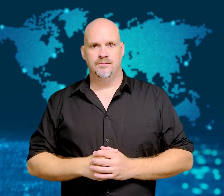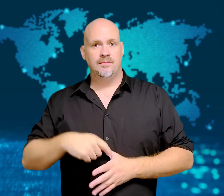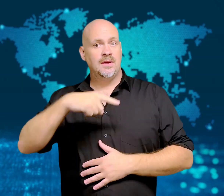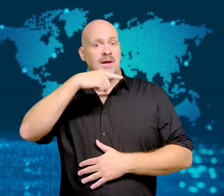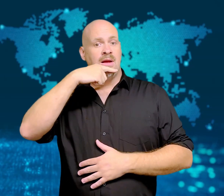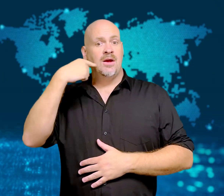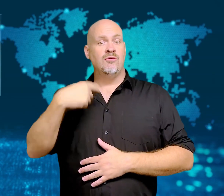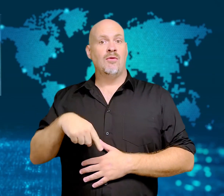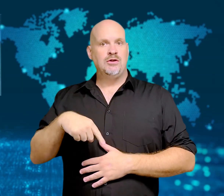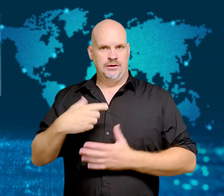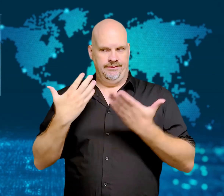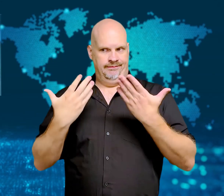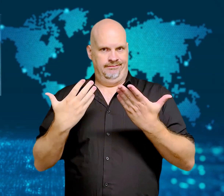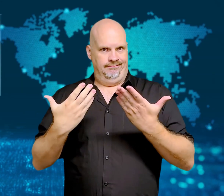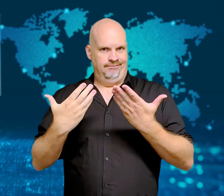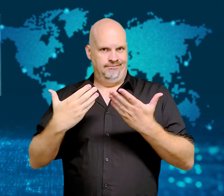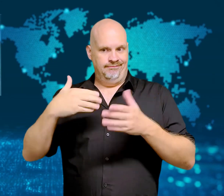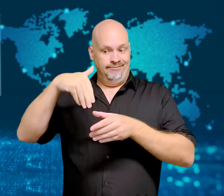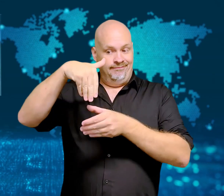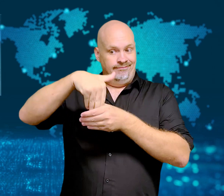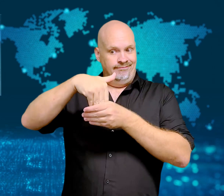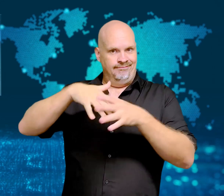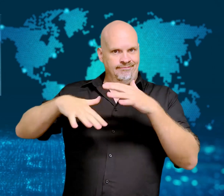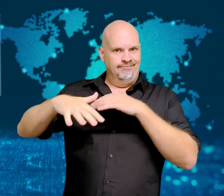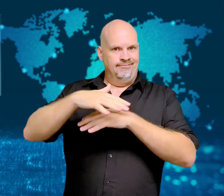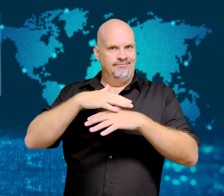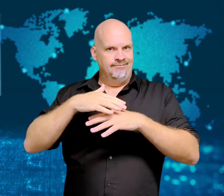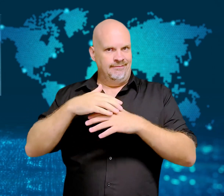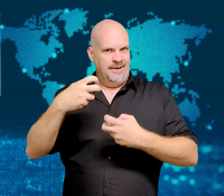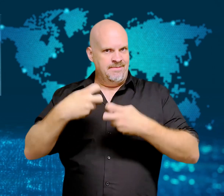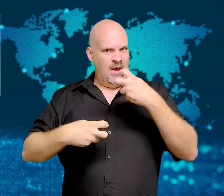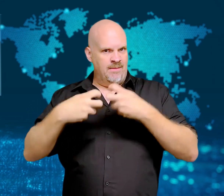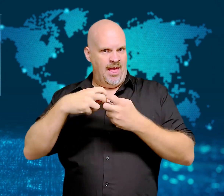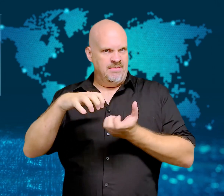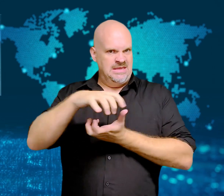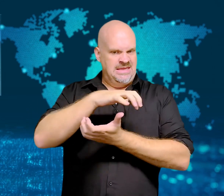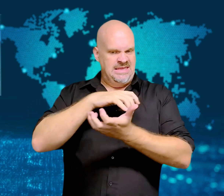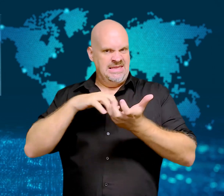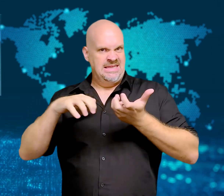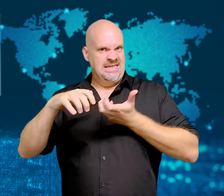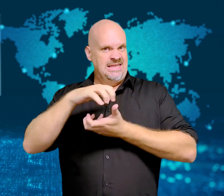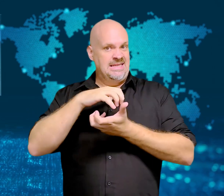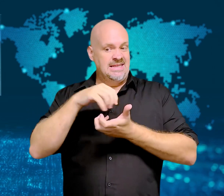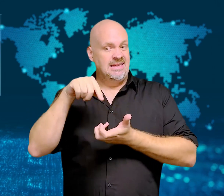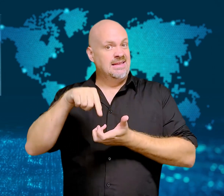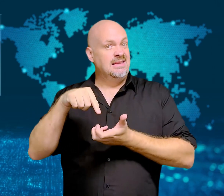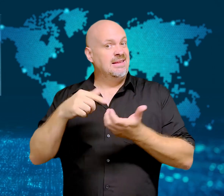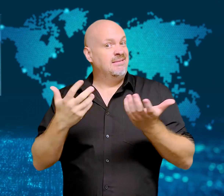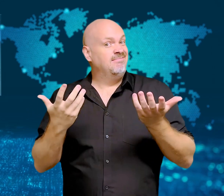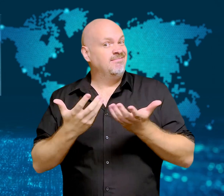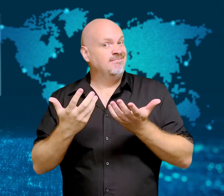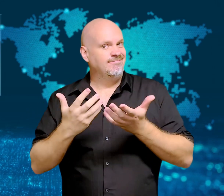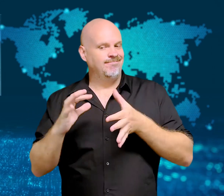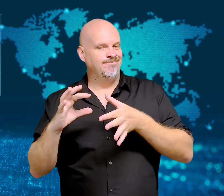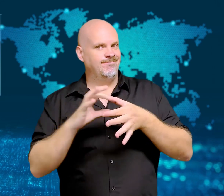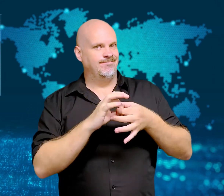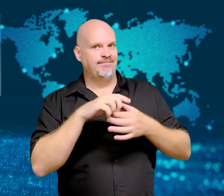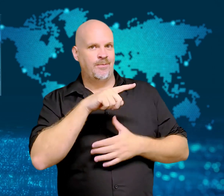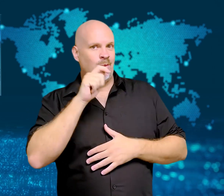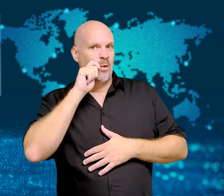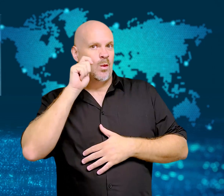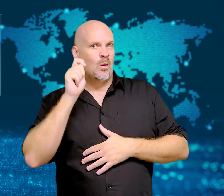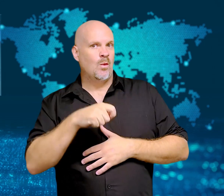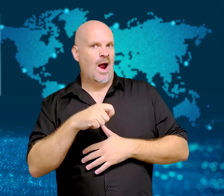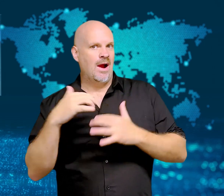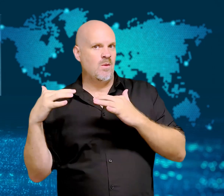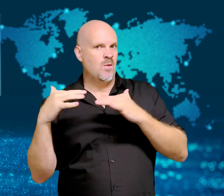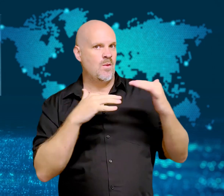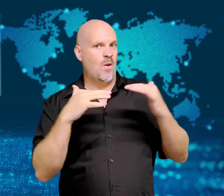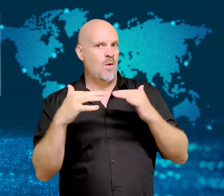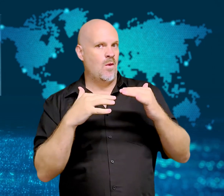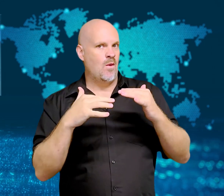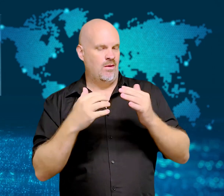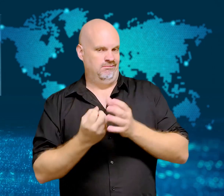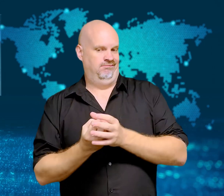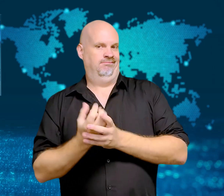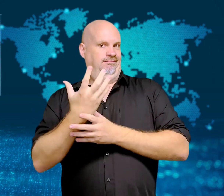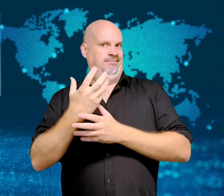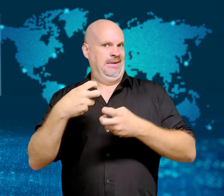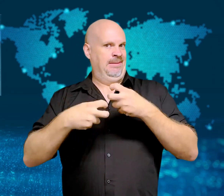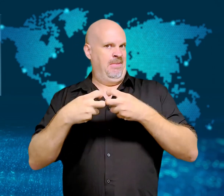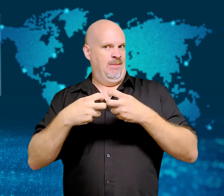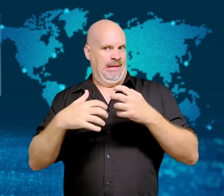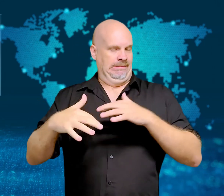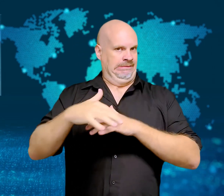[GAVIN]: Russia is experiencing internal struggles as a result of its war in Ukraine.